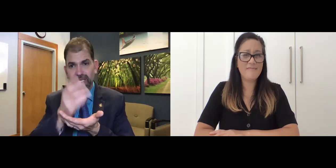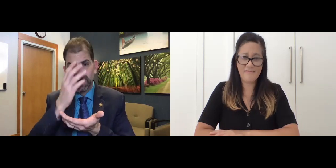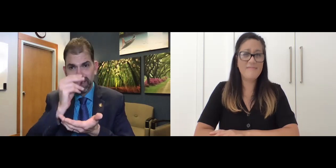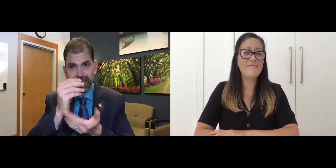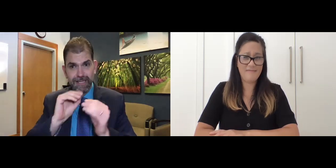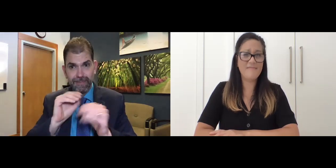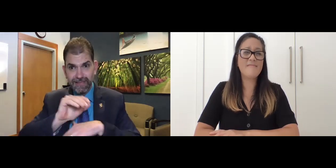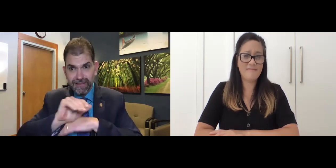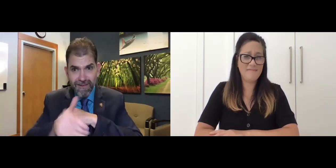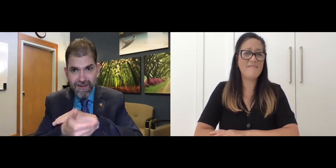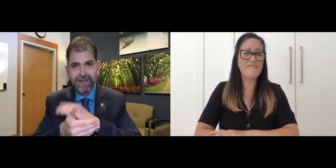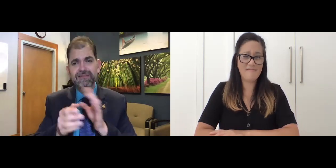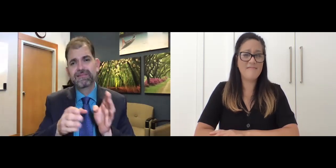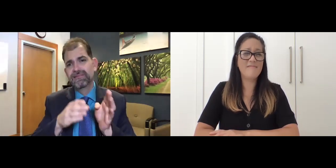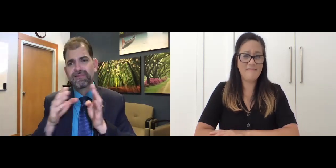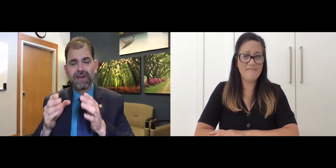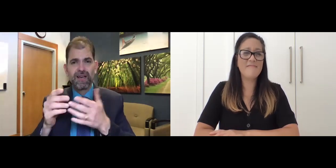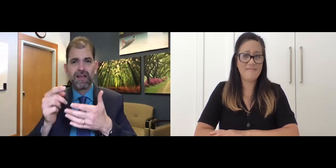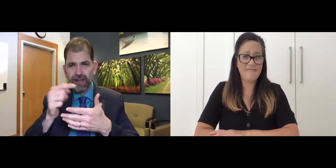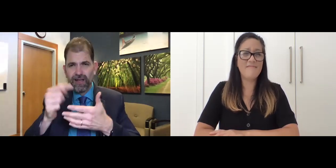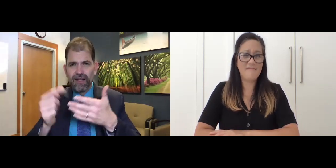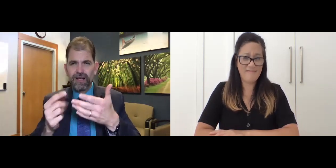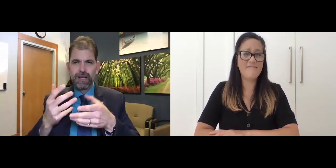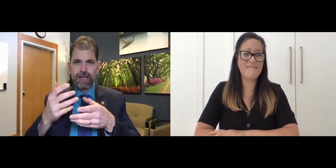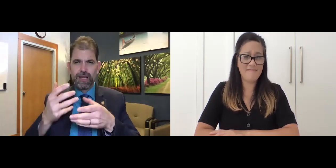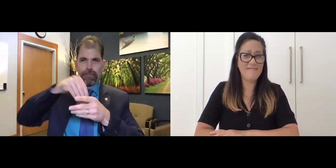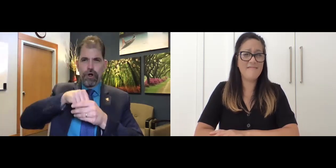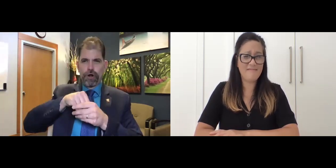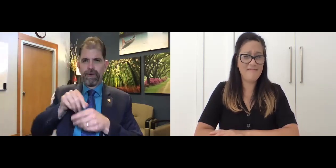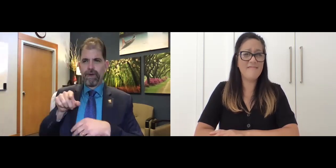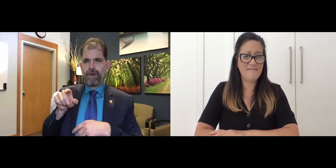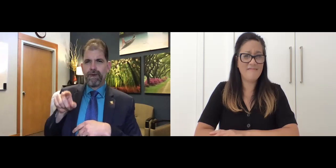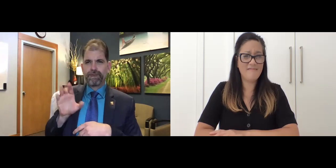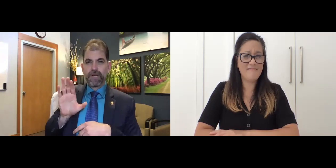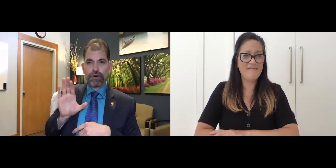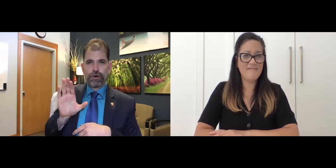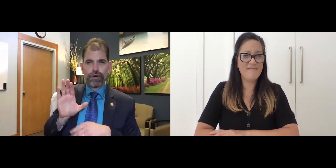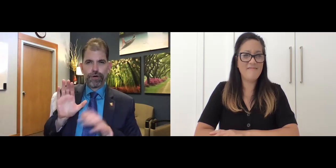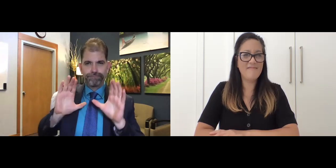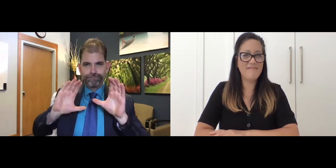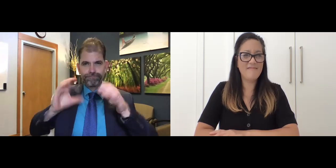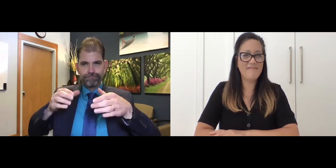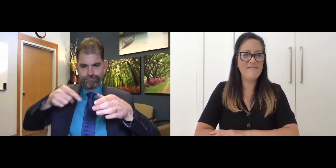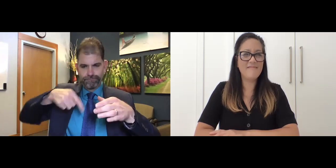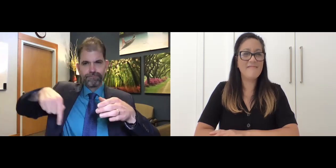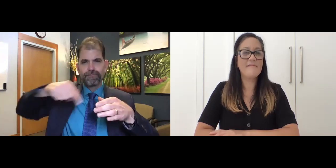She was losing sleep at night. She had a number of reasons